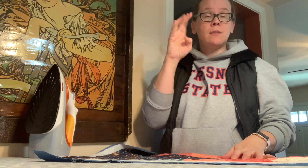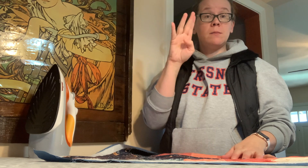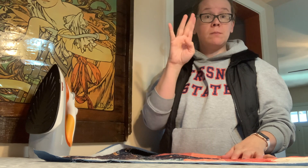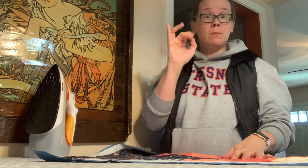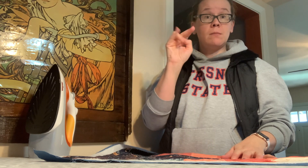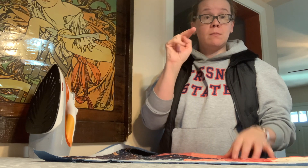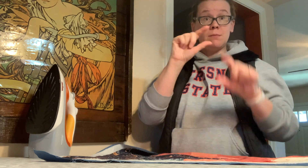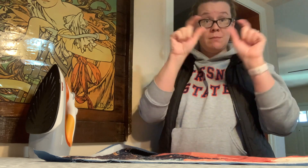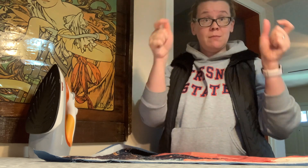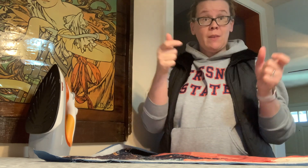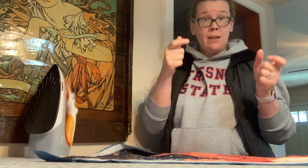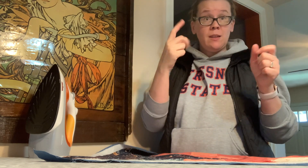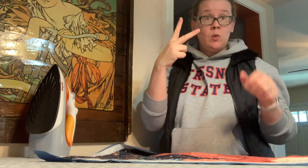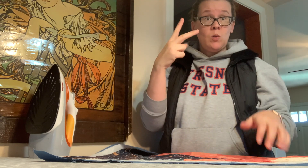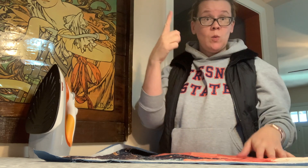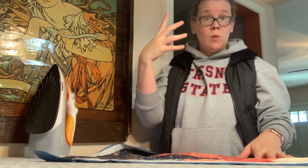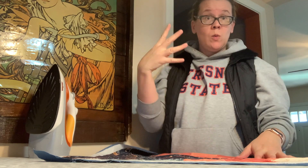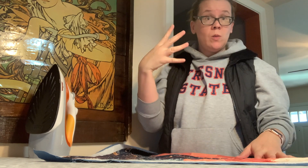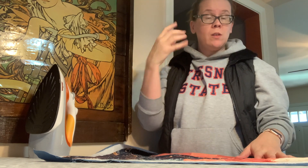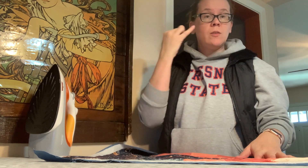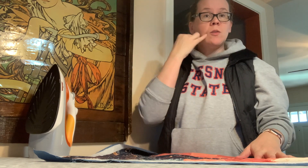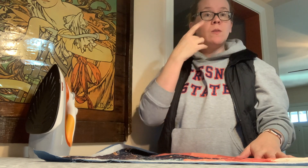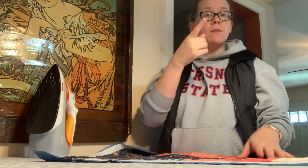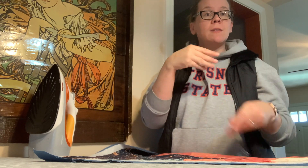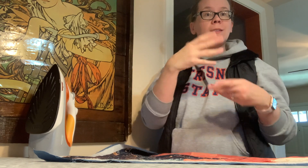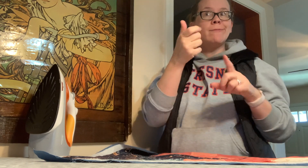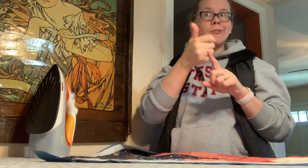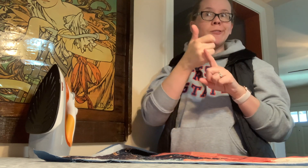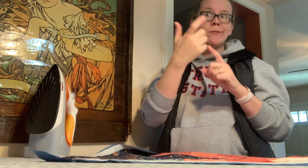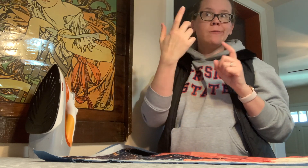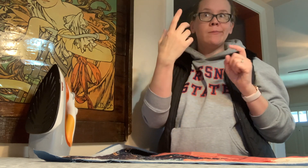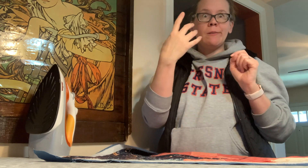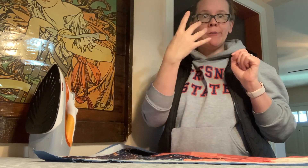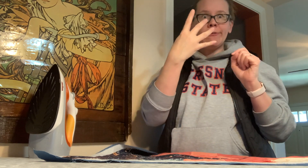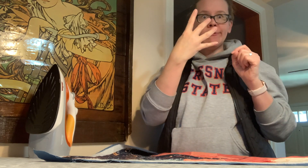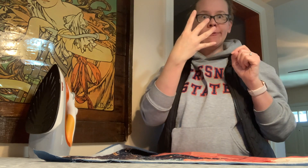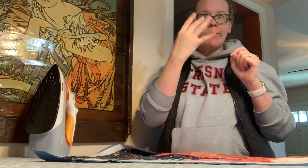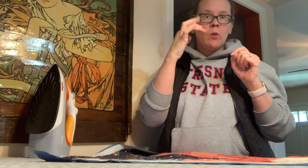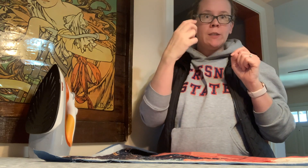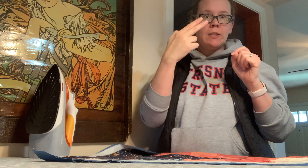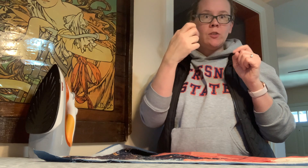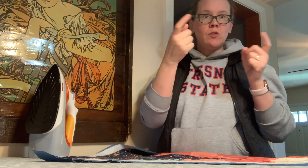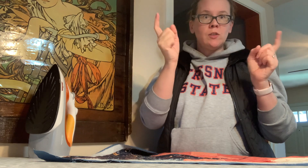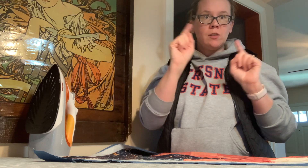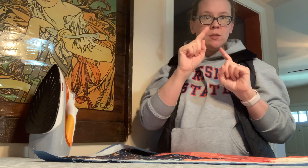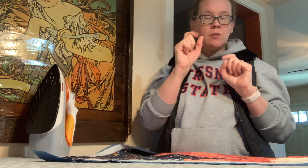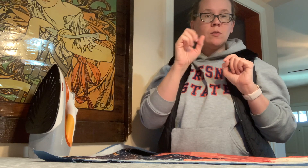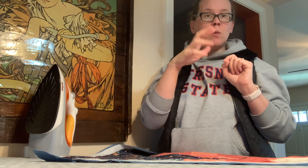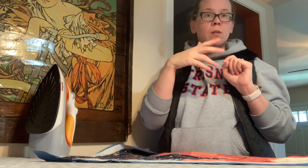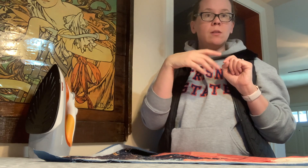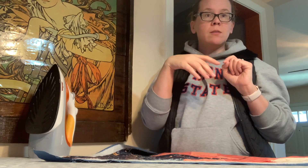For example - like if you do a three or four inch border and you know you cut your binding to two